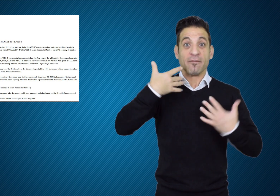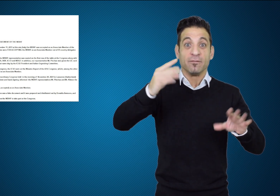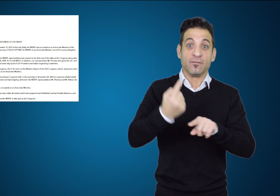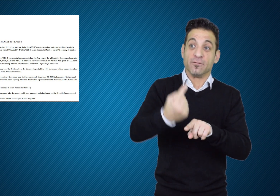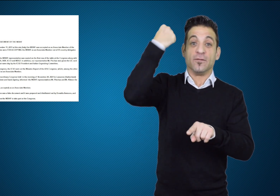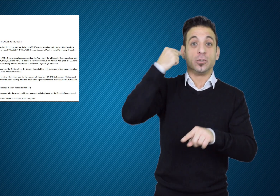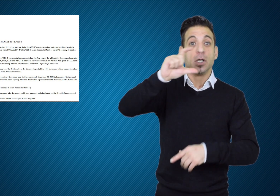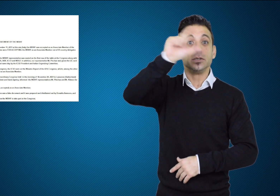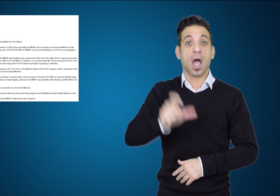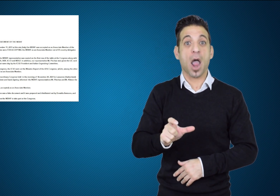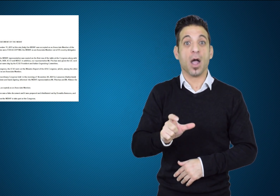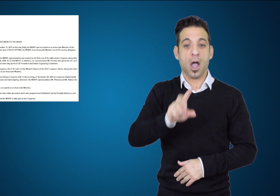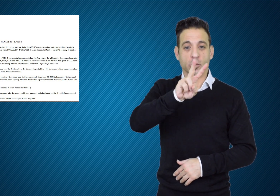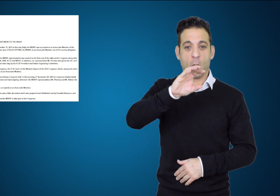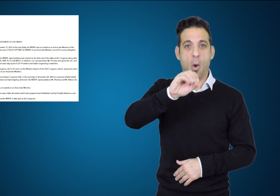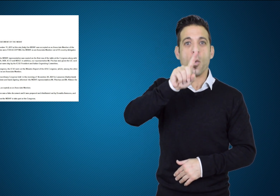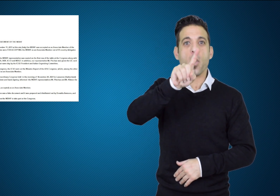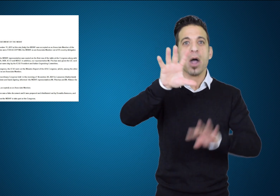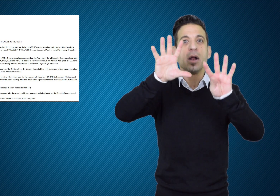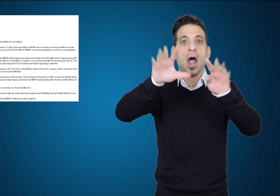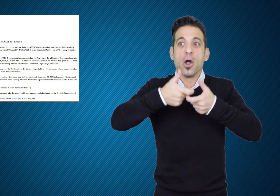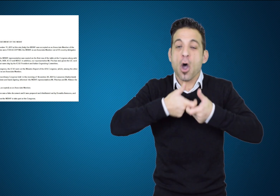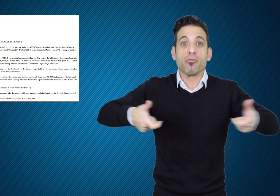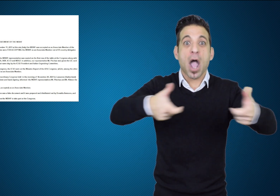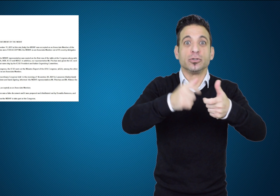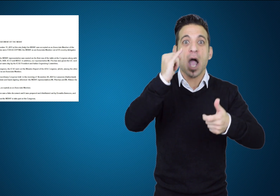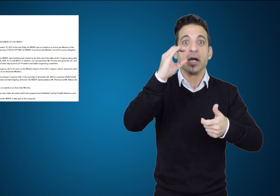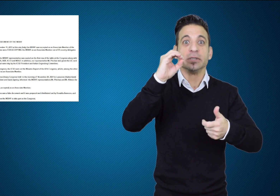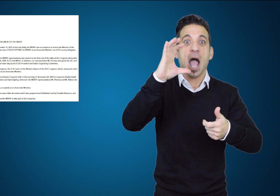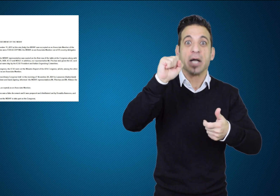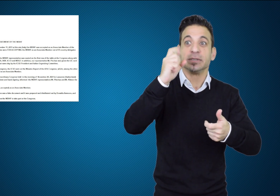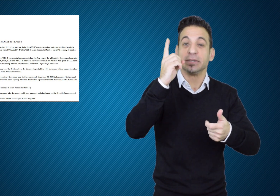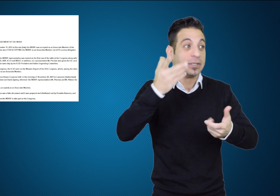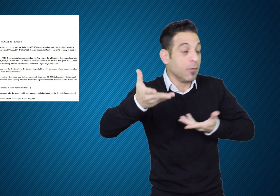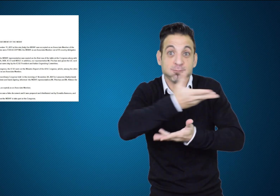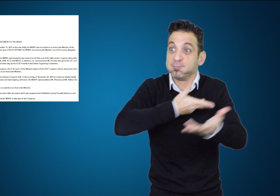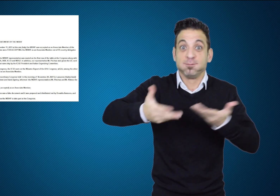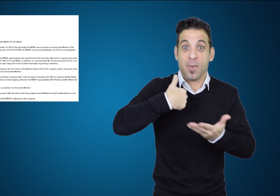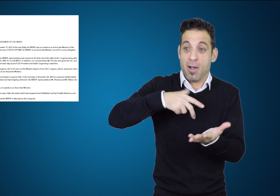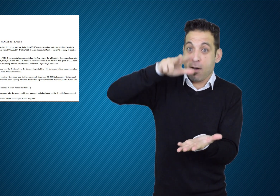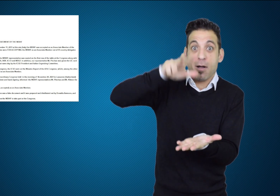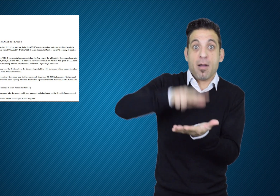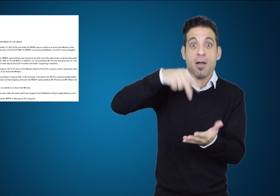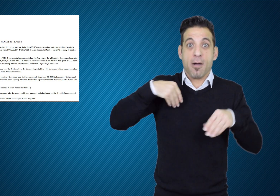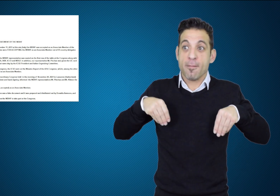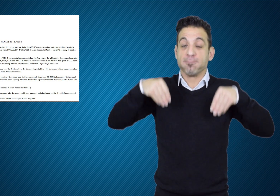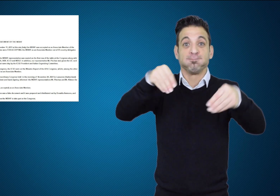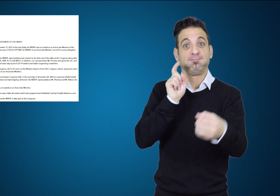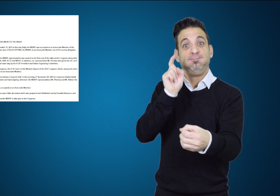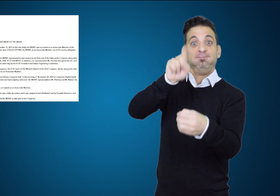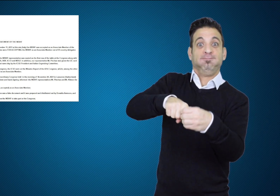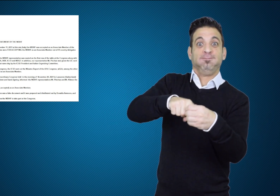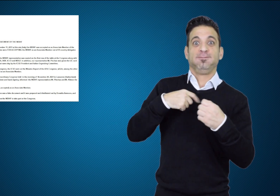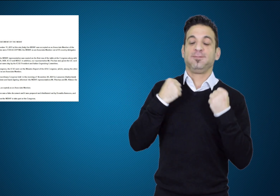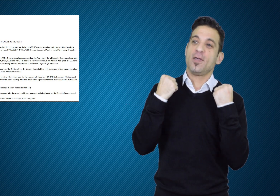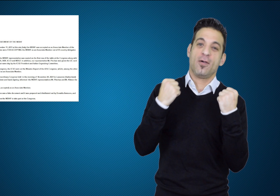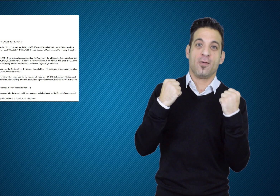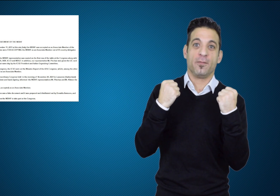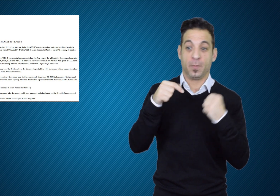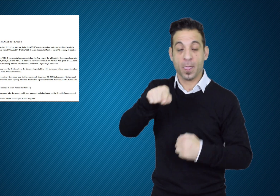membership was approved during ICSD Congress in Verceia, Italy in 2019